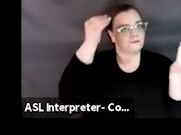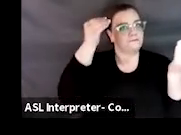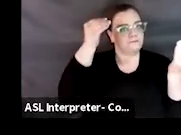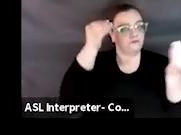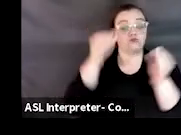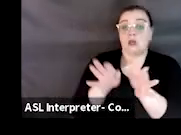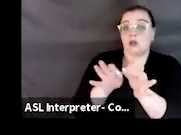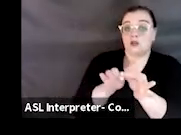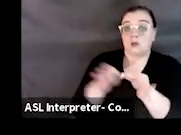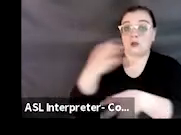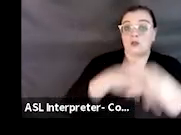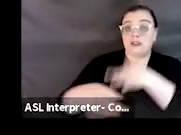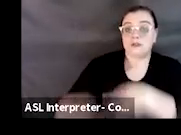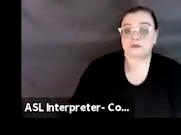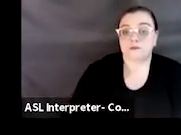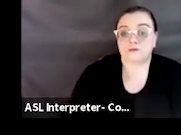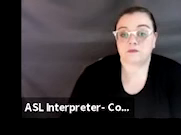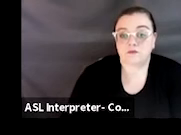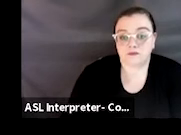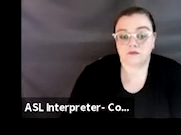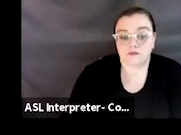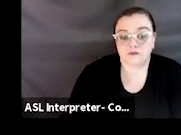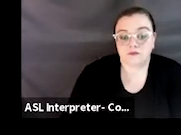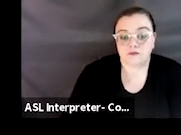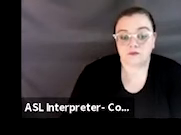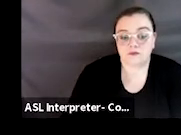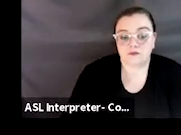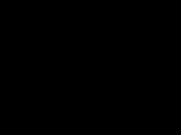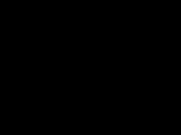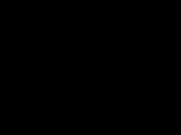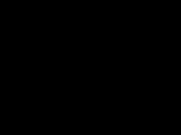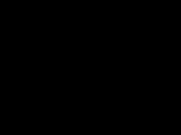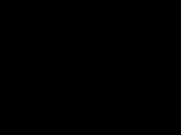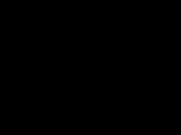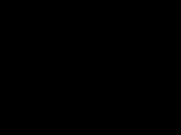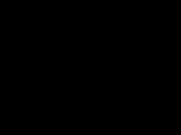Heidi Rosofsky: So that's another resource for you, if you're going remotely. Heidi Rosofsky: Next.